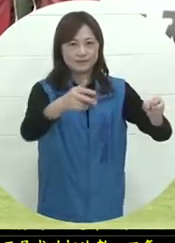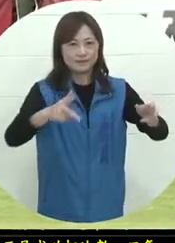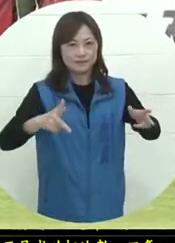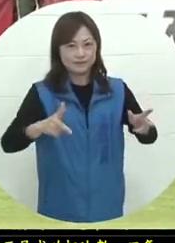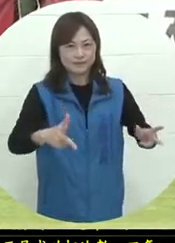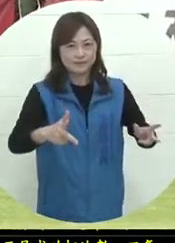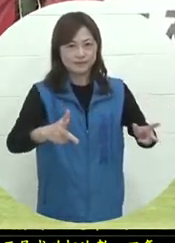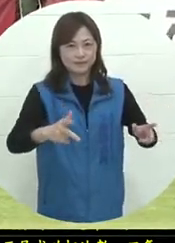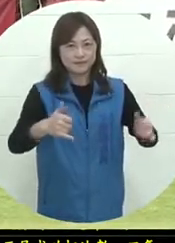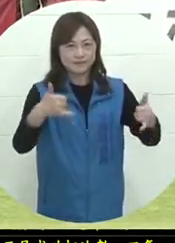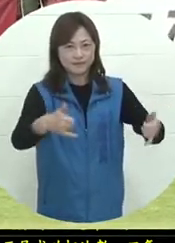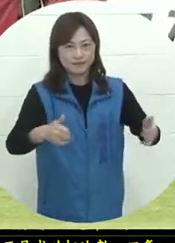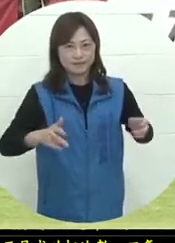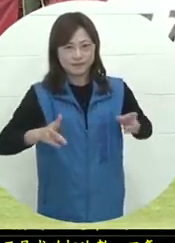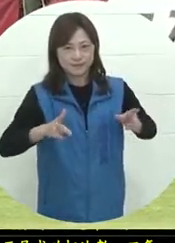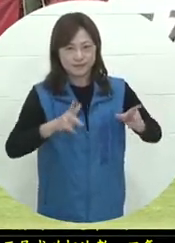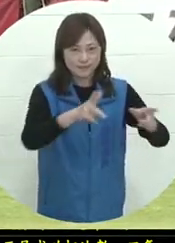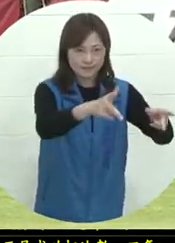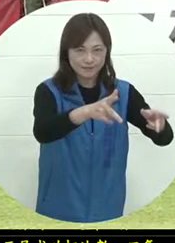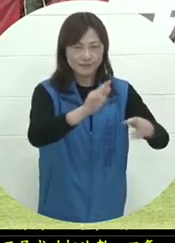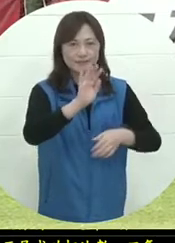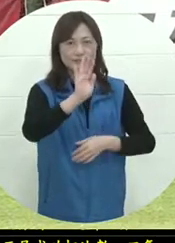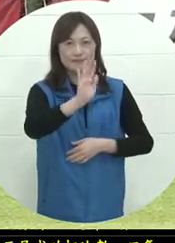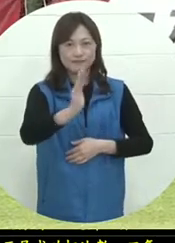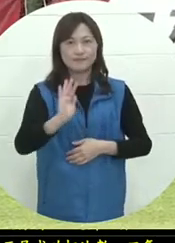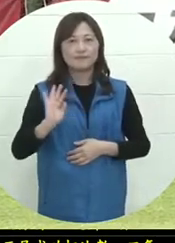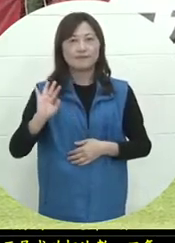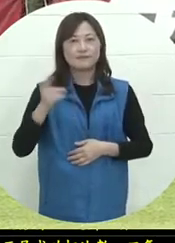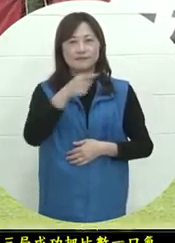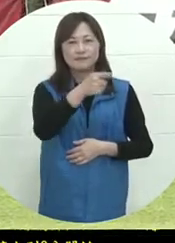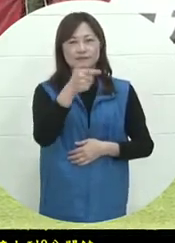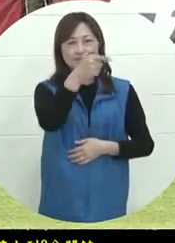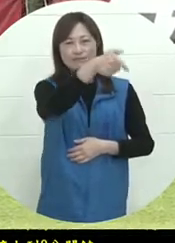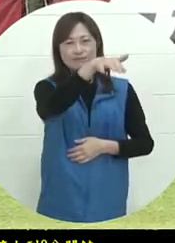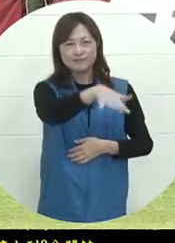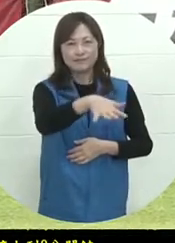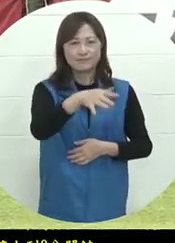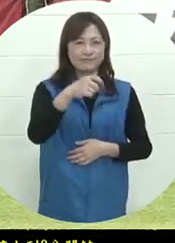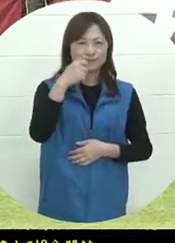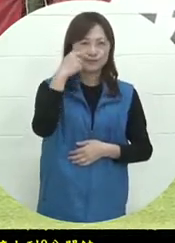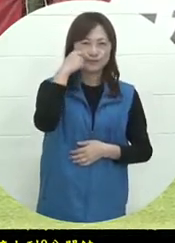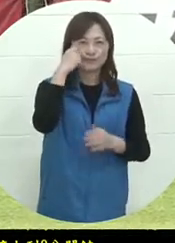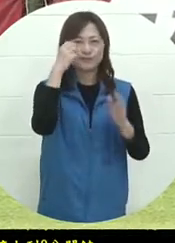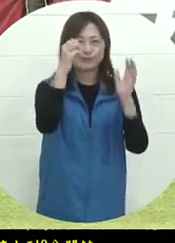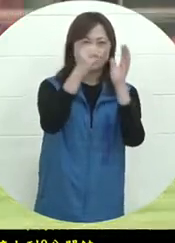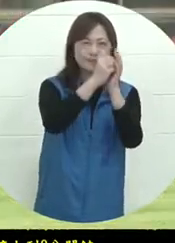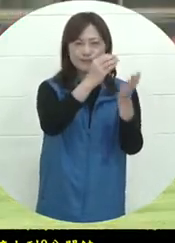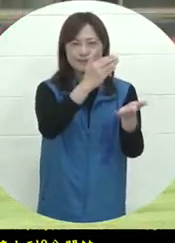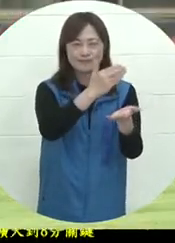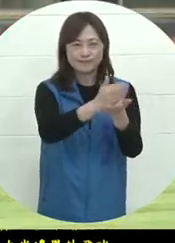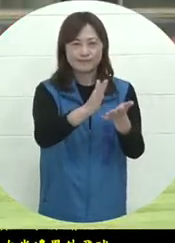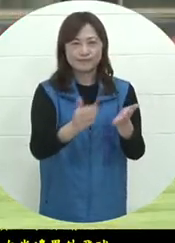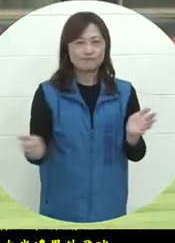, but the position of this three-point zone is usually the most difficult to deal with. In the end, there was still no way for anyone to catch